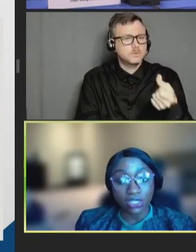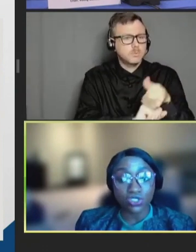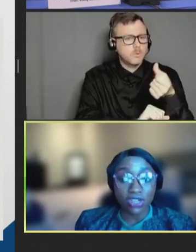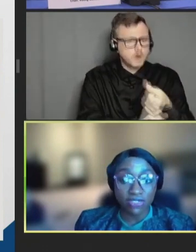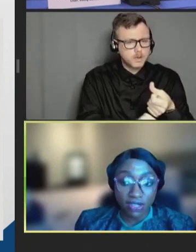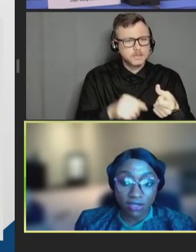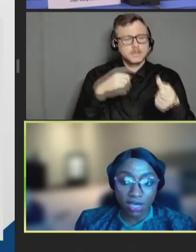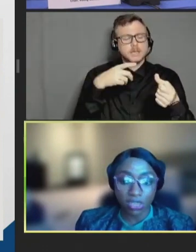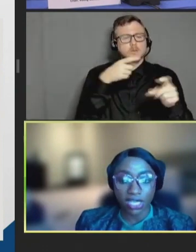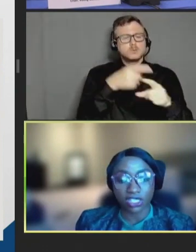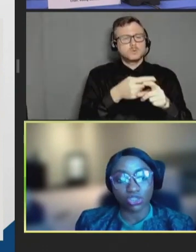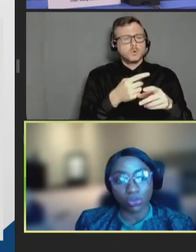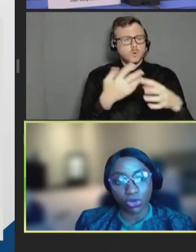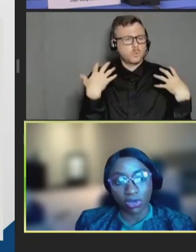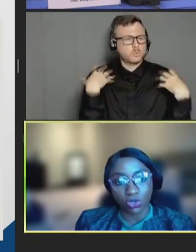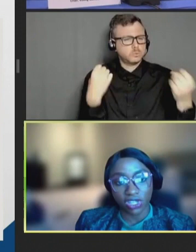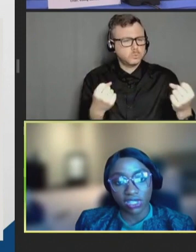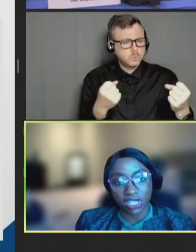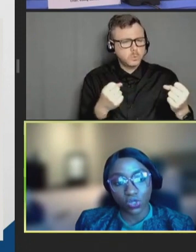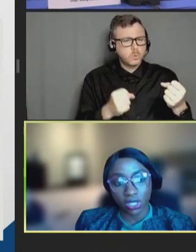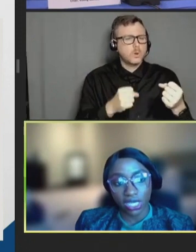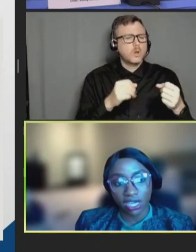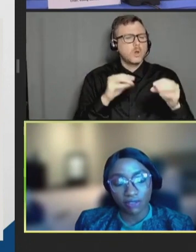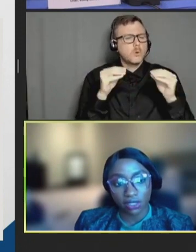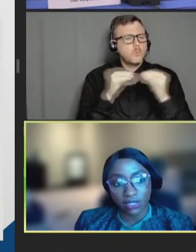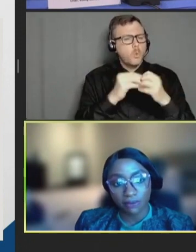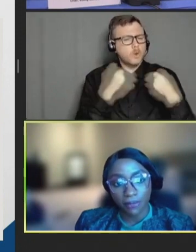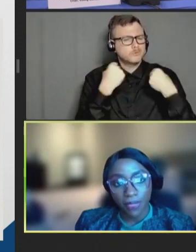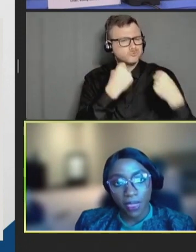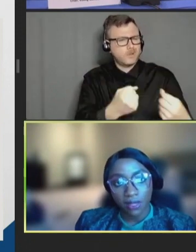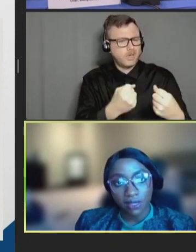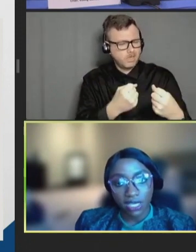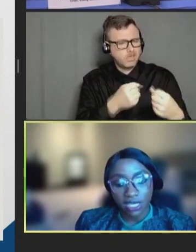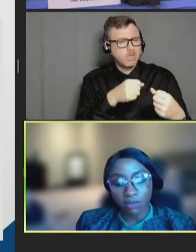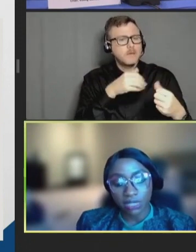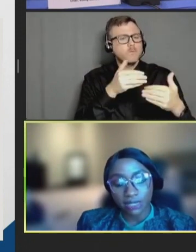and strengthen their immunization programs over the next two and a half years. Next slide please.